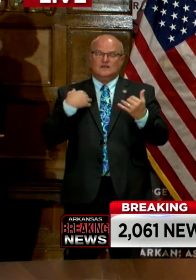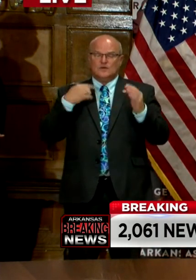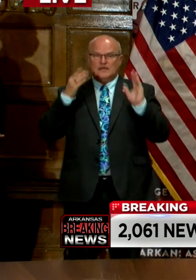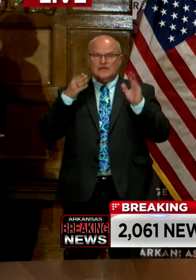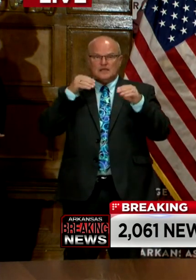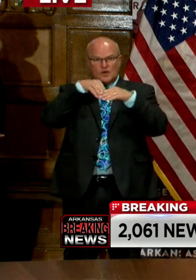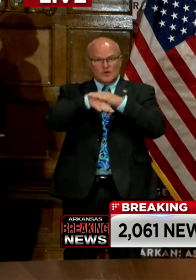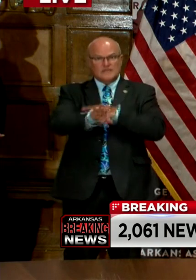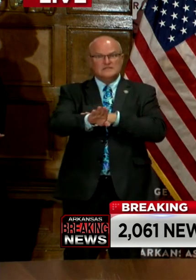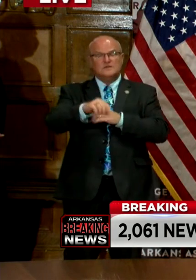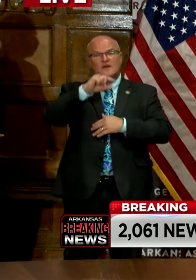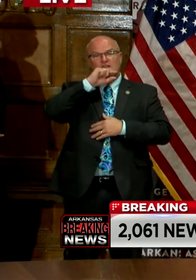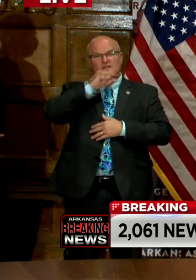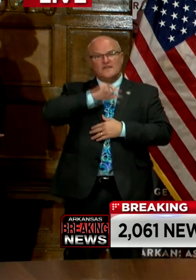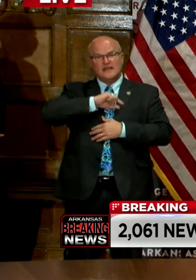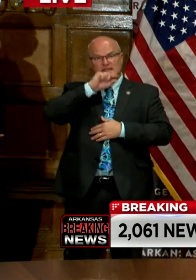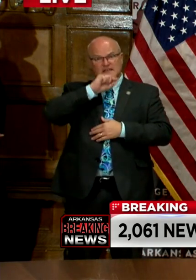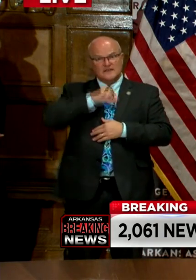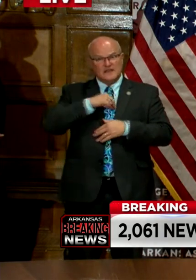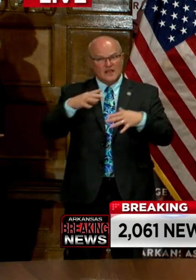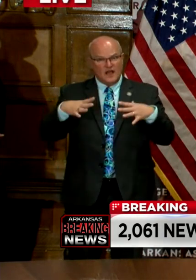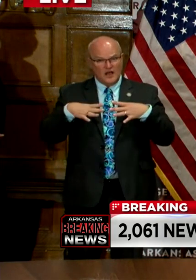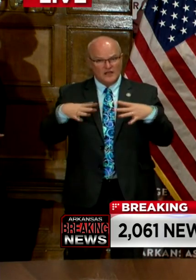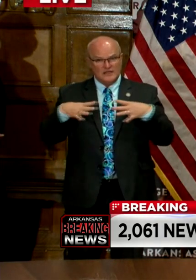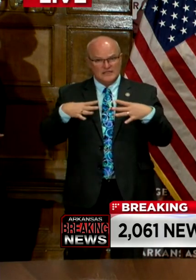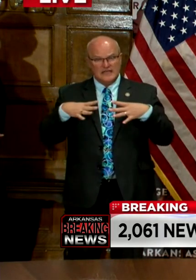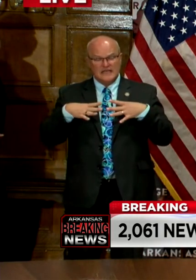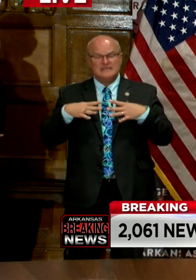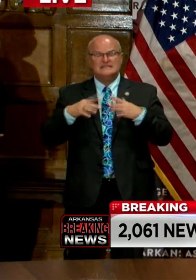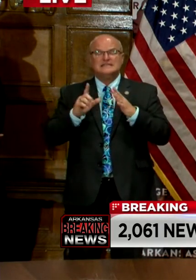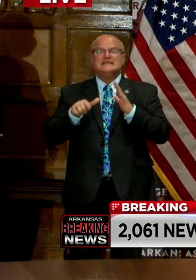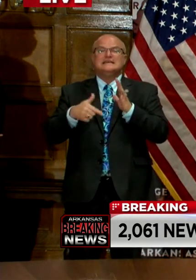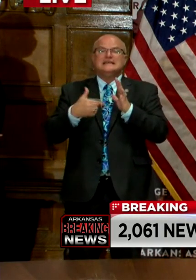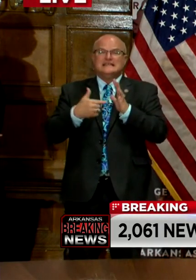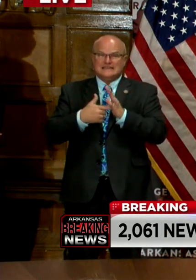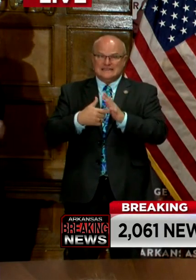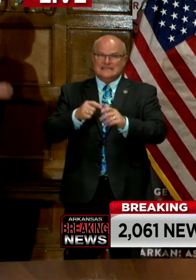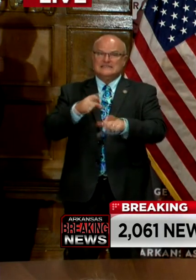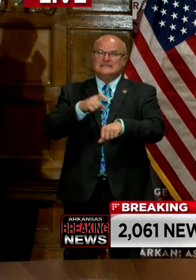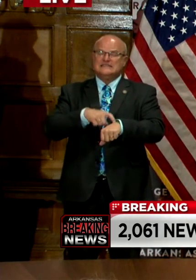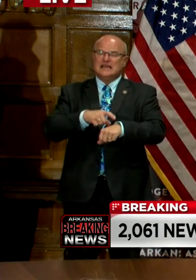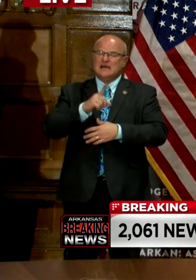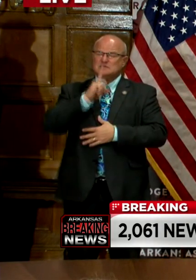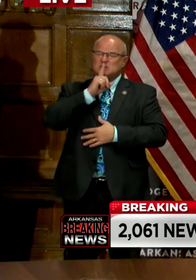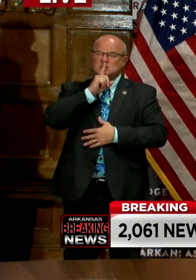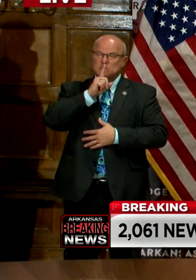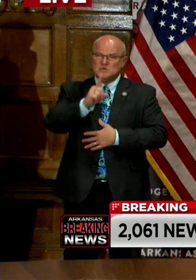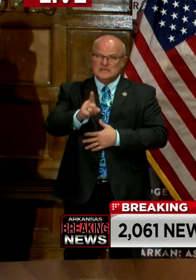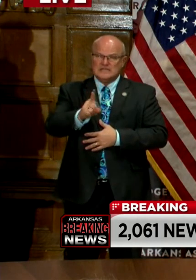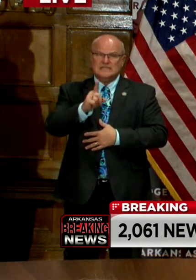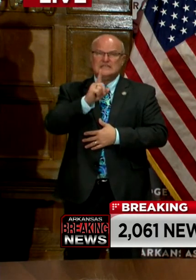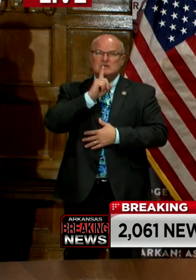BURDENED AND OVERLY STRESSED. I'D LIKE TO FINISH BY SAYING WHAT EVERYBODY ELSE IS GOING TO